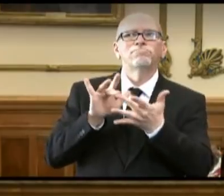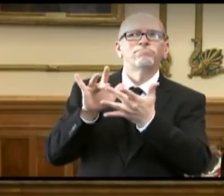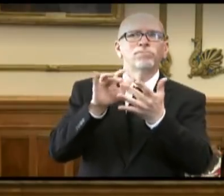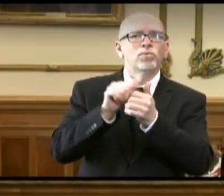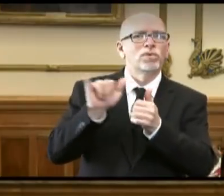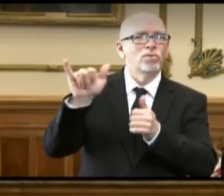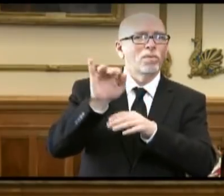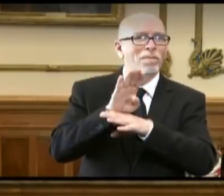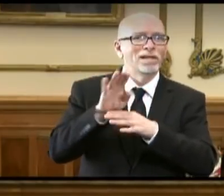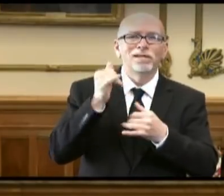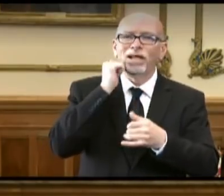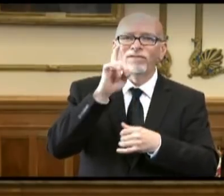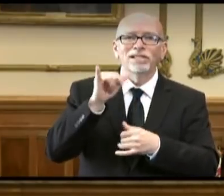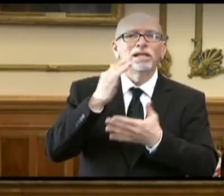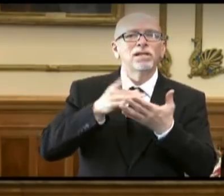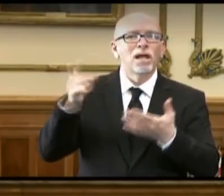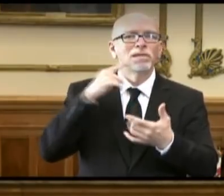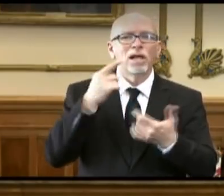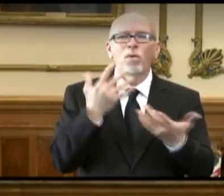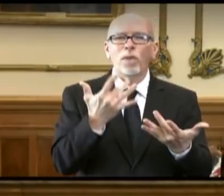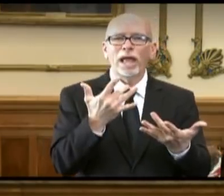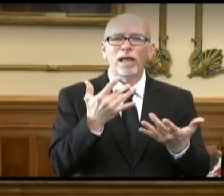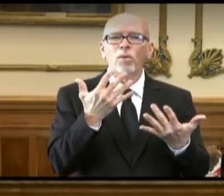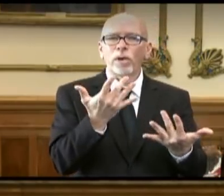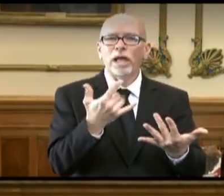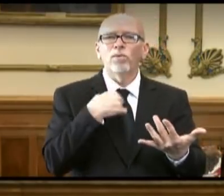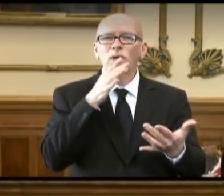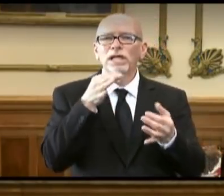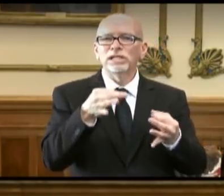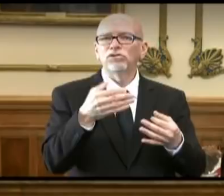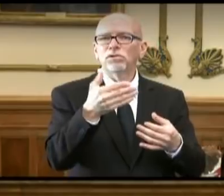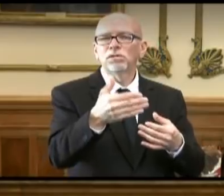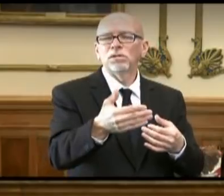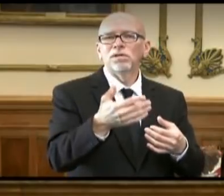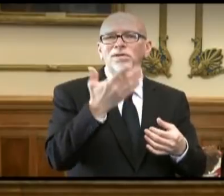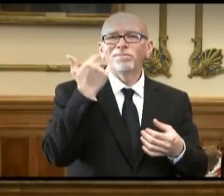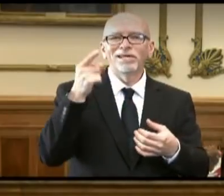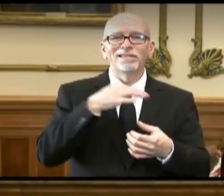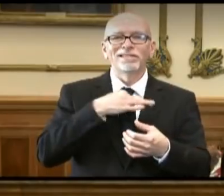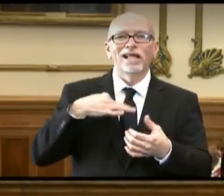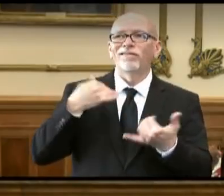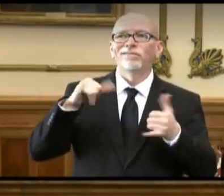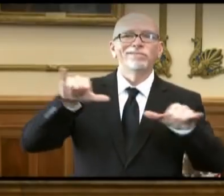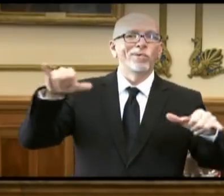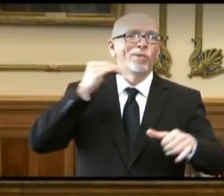THE RECOVERY WHEN TIME COMES. IN SPITE OF THAT, WE'RE IN TOUCH WITH THOSE PEOPLE EVERY DAY. SOME ARE SAYING WE ARE GOING TO